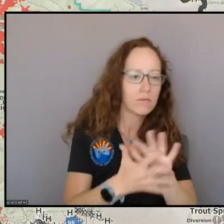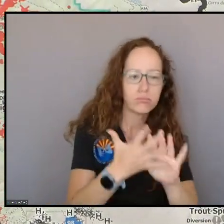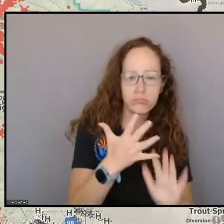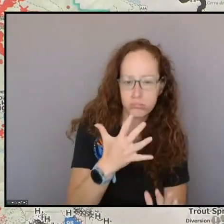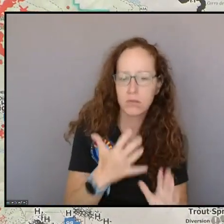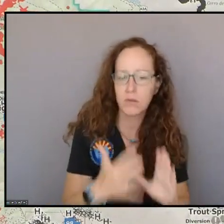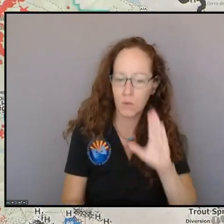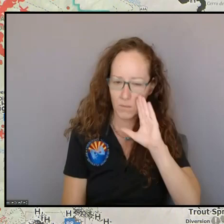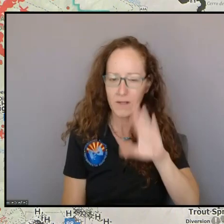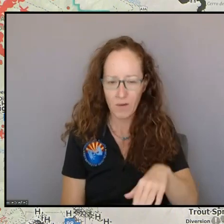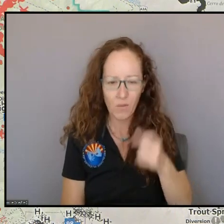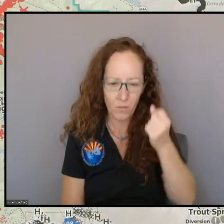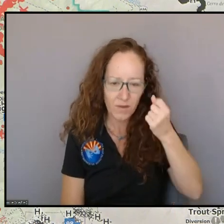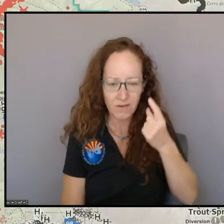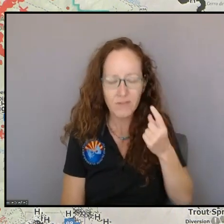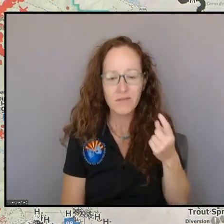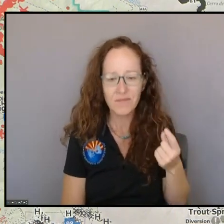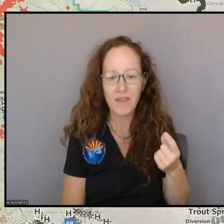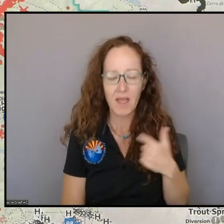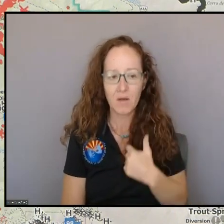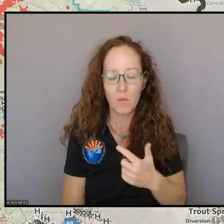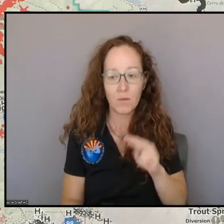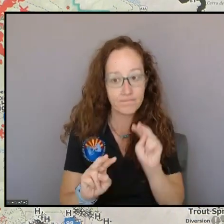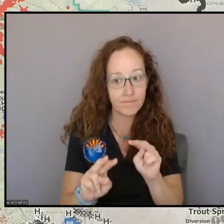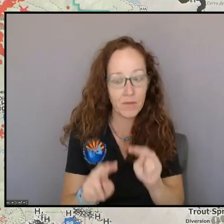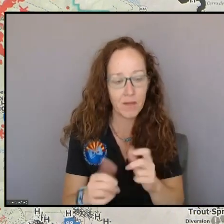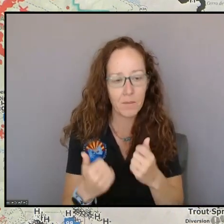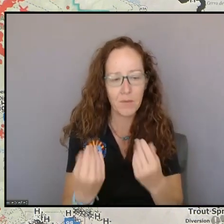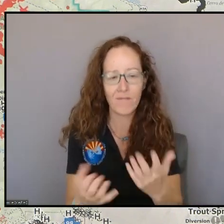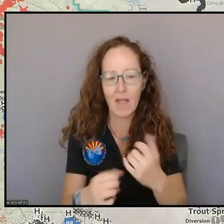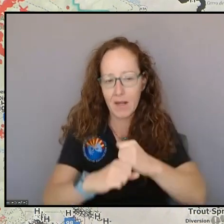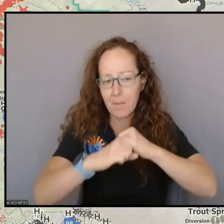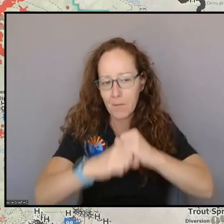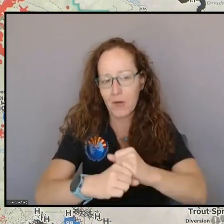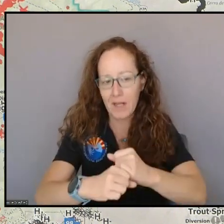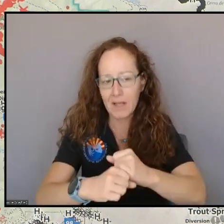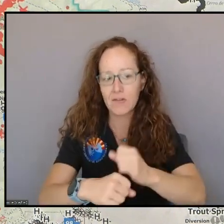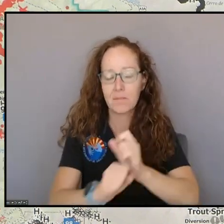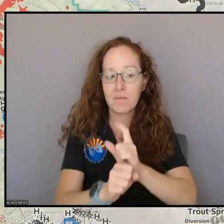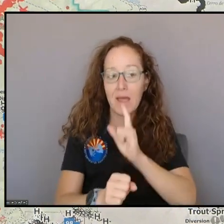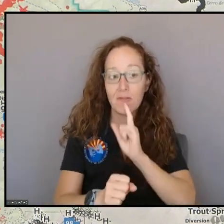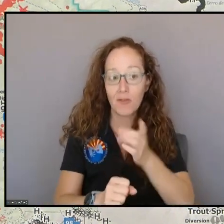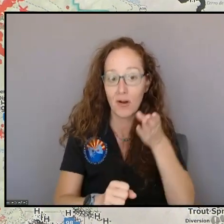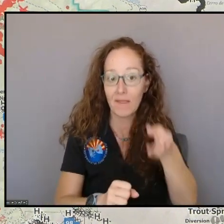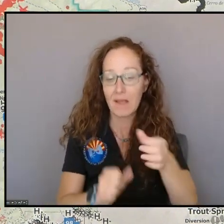need to do to ensure that that's there in the future. It's going to have some changes. I'm not going to say